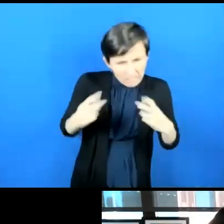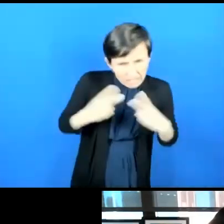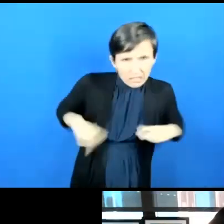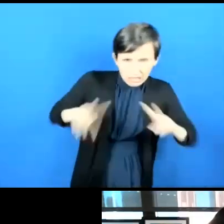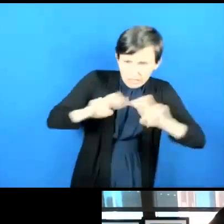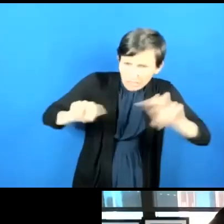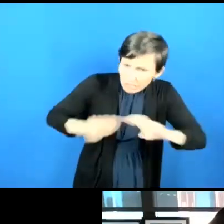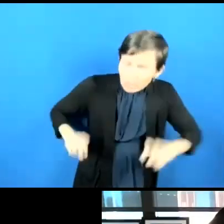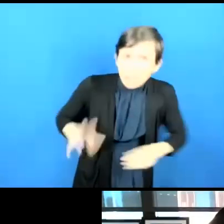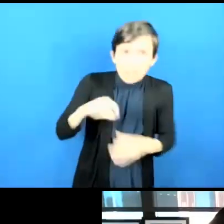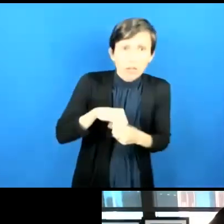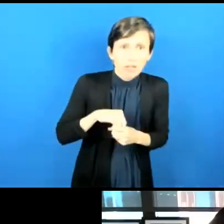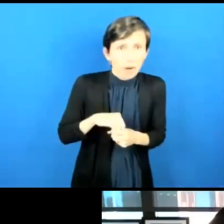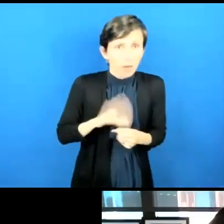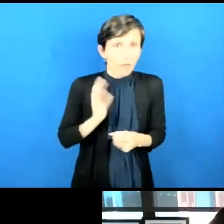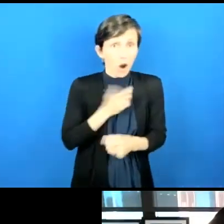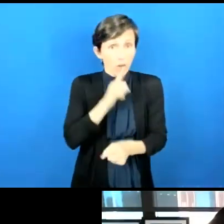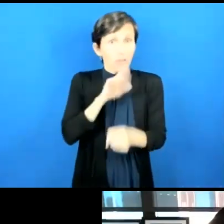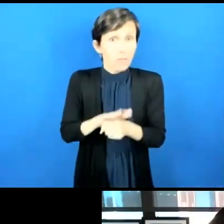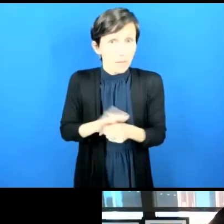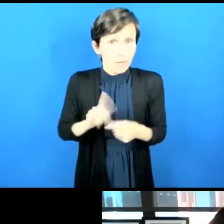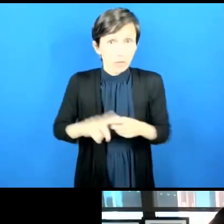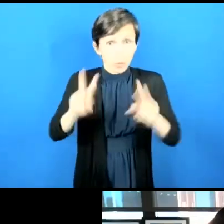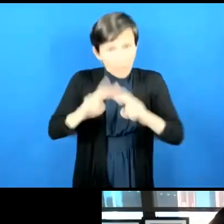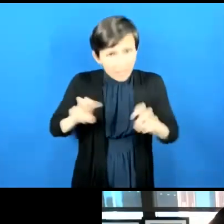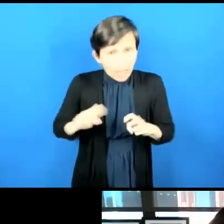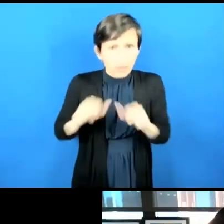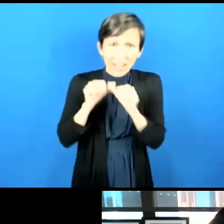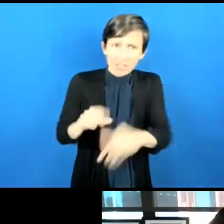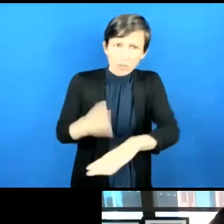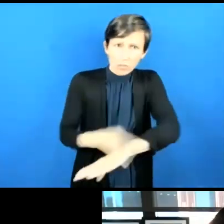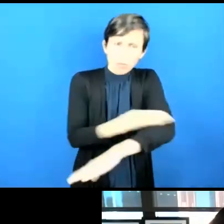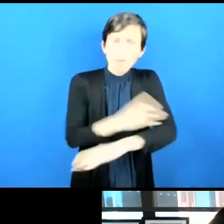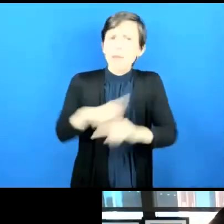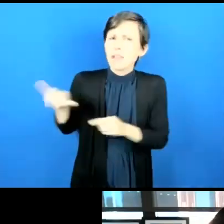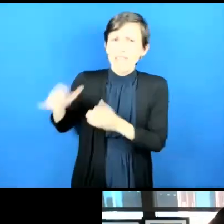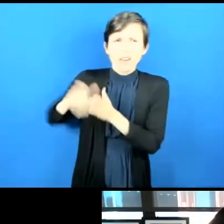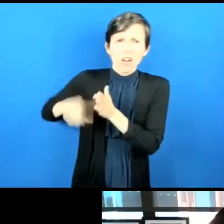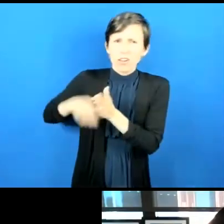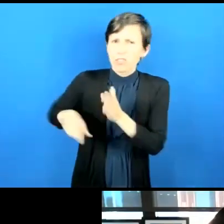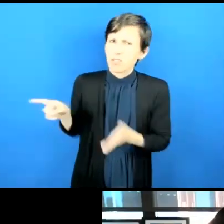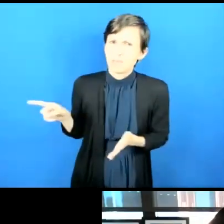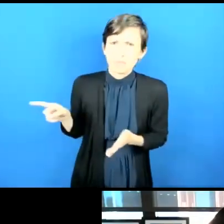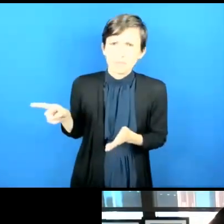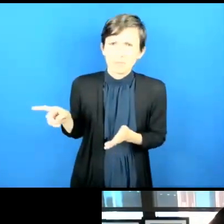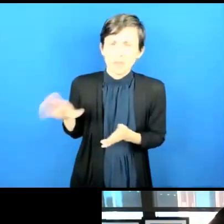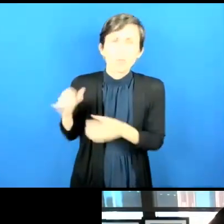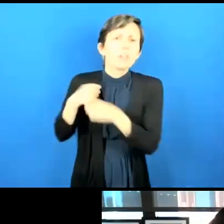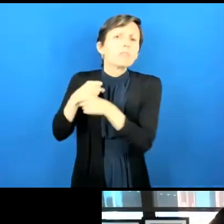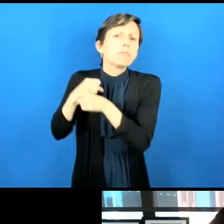to assessment, evaluation and improvement. But the, the piece itself was crafted in a way to kind of